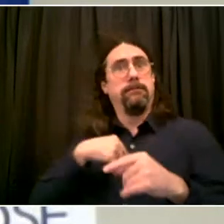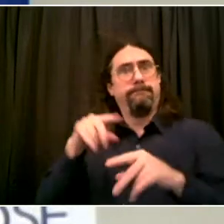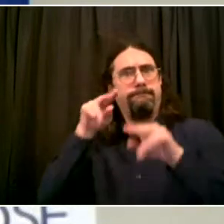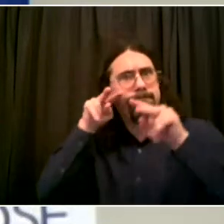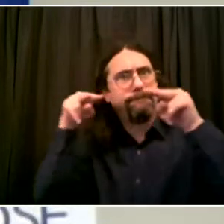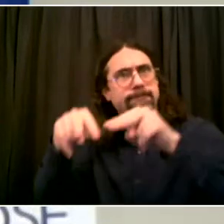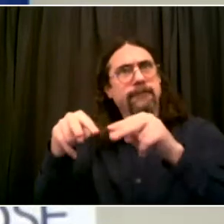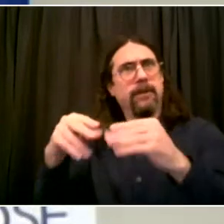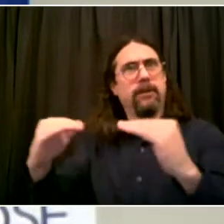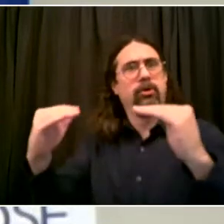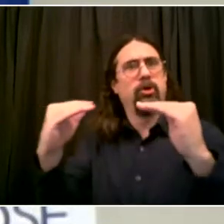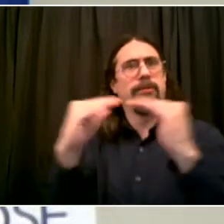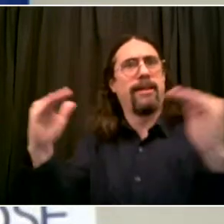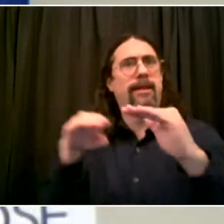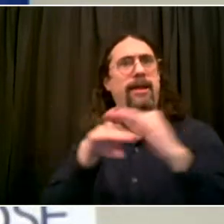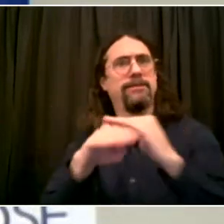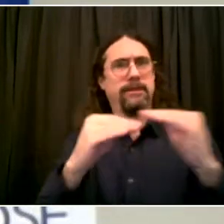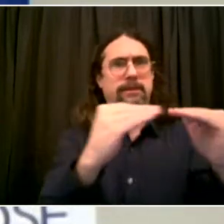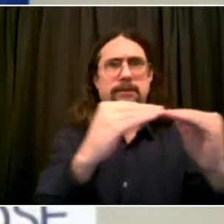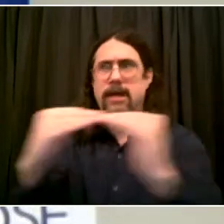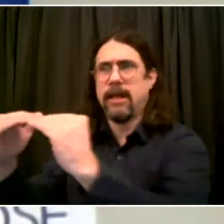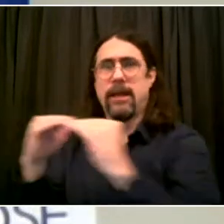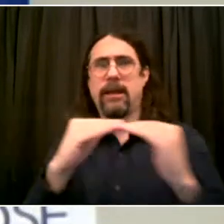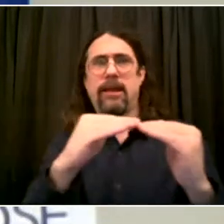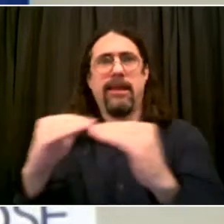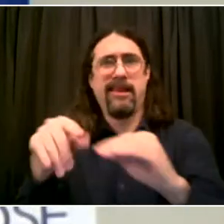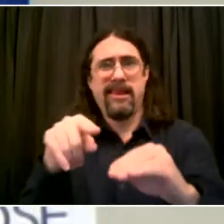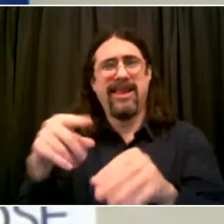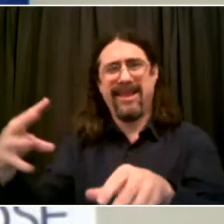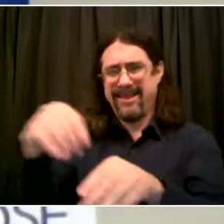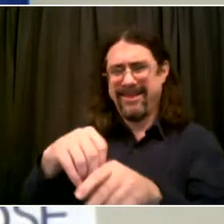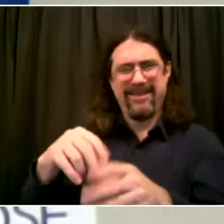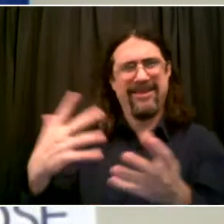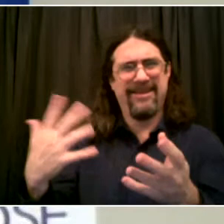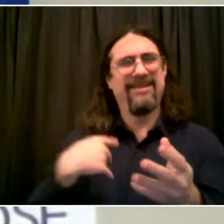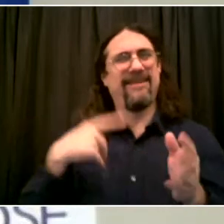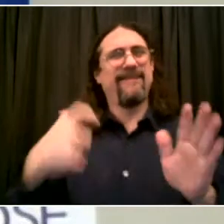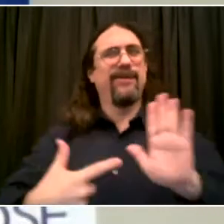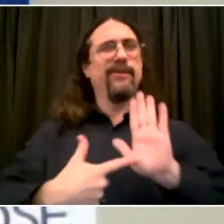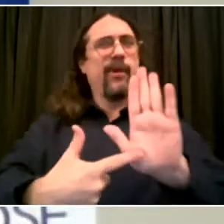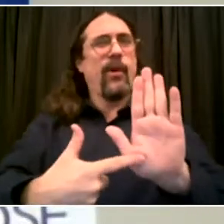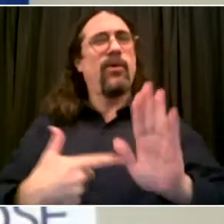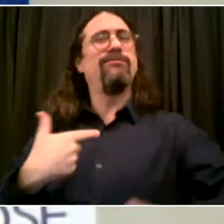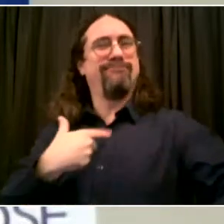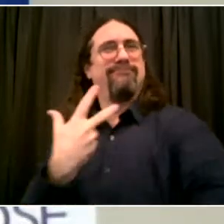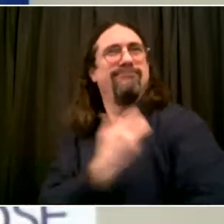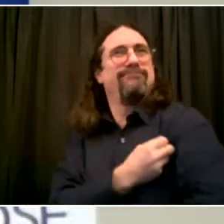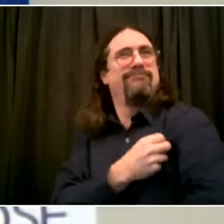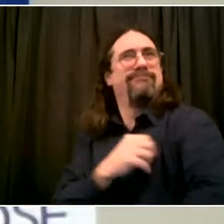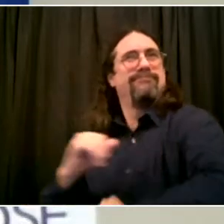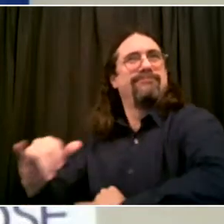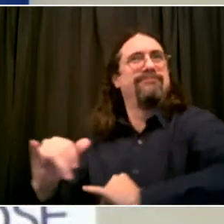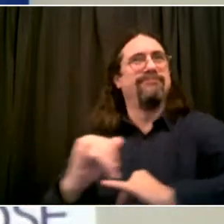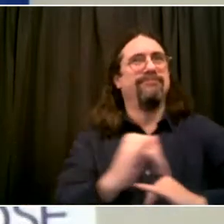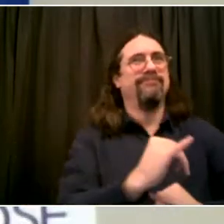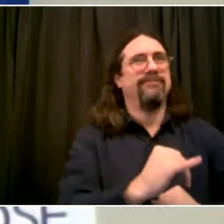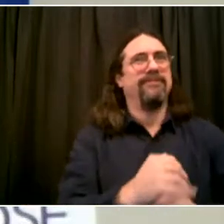COVID-19 TESTING AND VACCINE AS OTHER COMMUNITIES. NOW THAT T WEARE BEGINNING TO GET THAT WE HAVE TO SET EXAMPLES FOR THESE VACCINES. WE DO NOT NEED D TO BE E THE DONALD